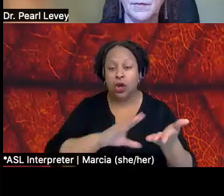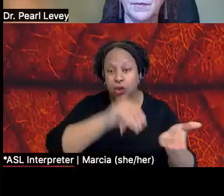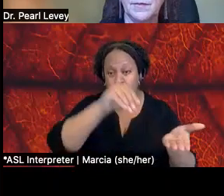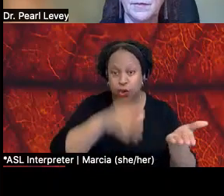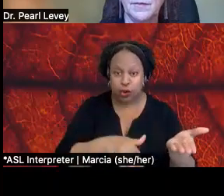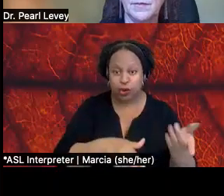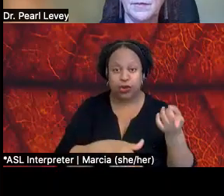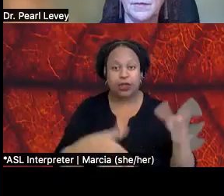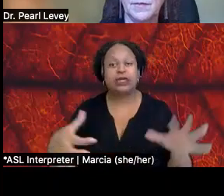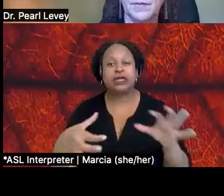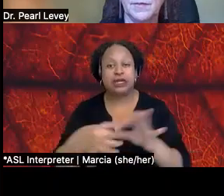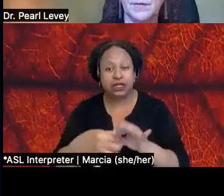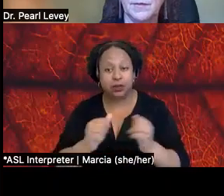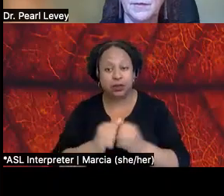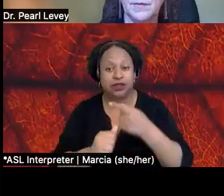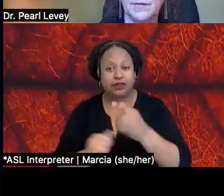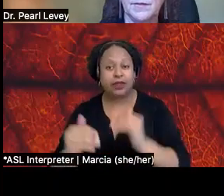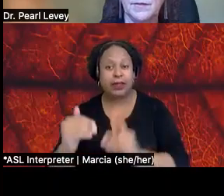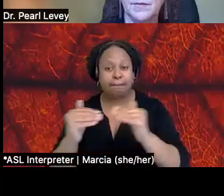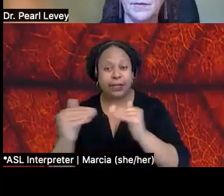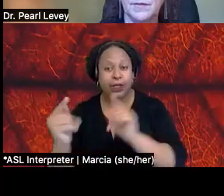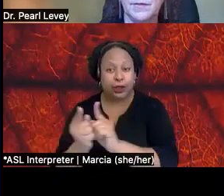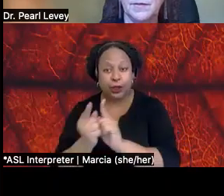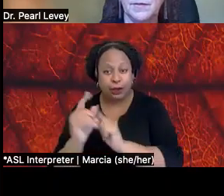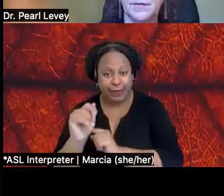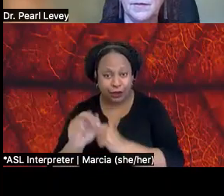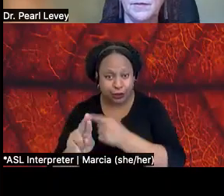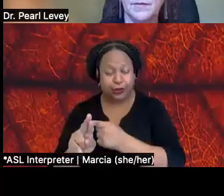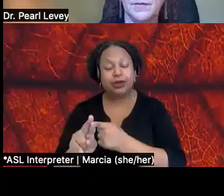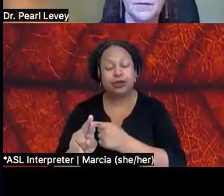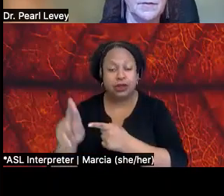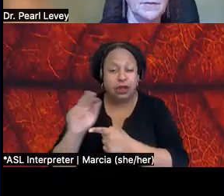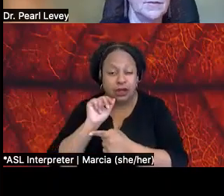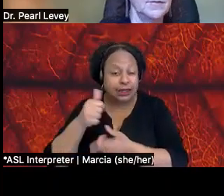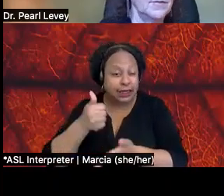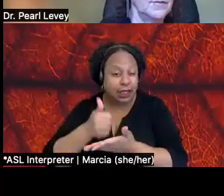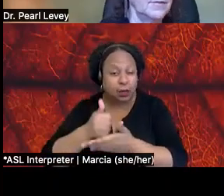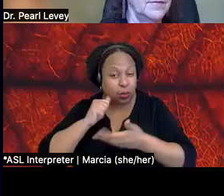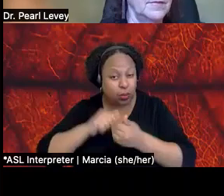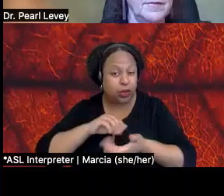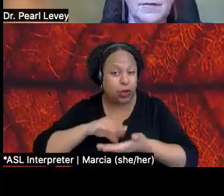with peer mentors to help them not so much with the learning, but adapt into the culture